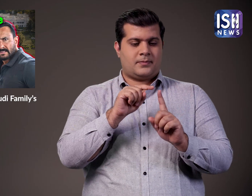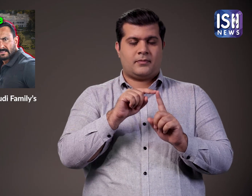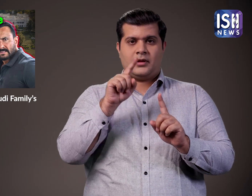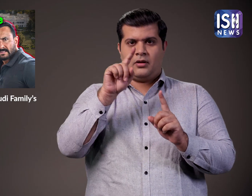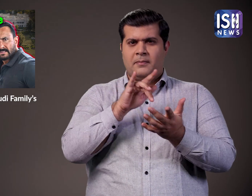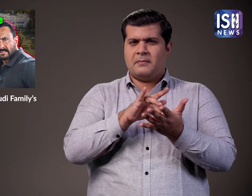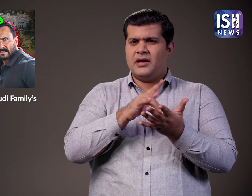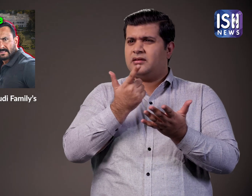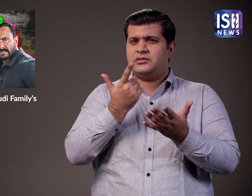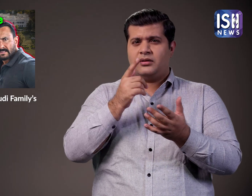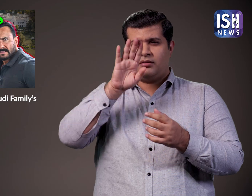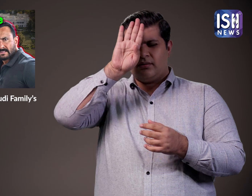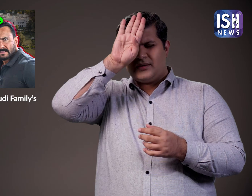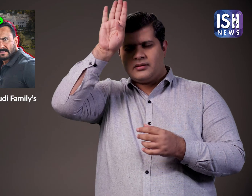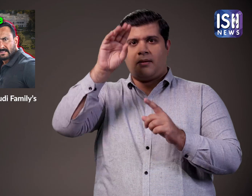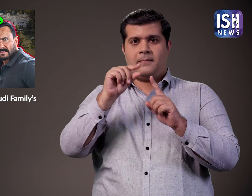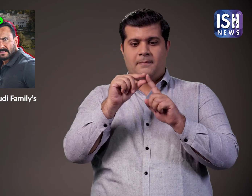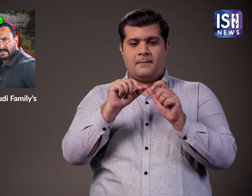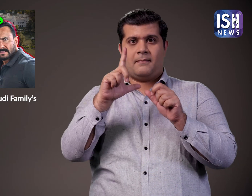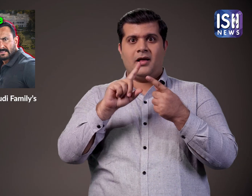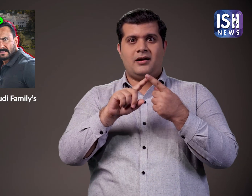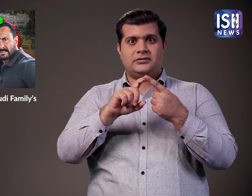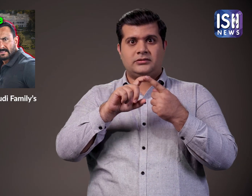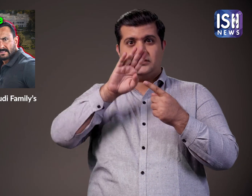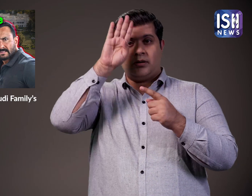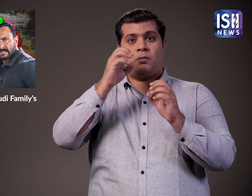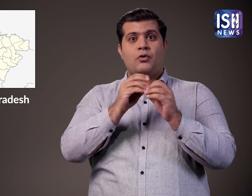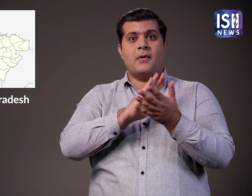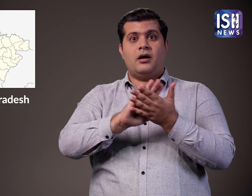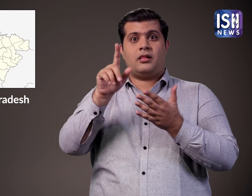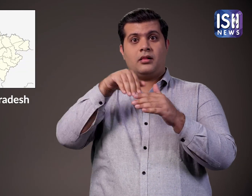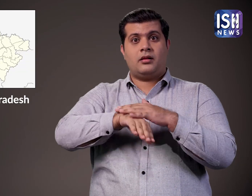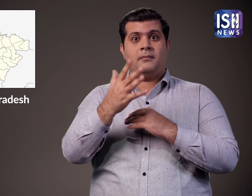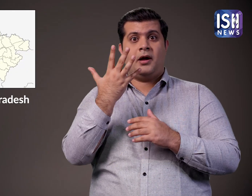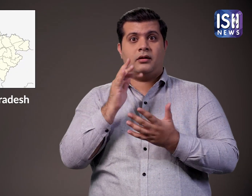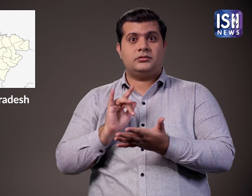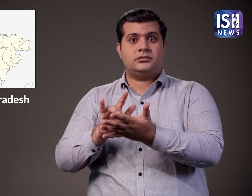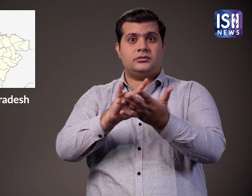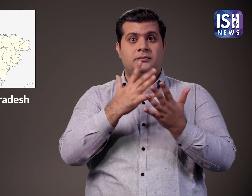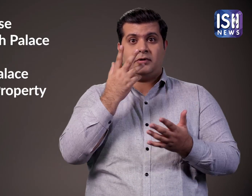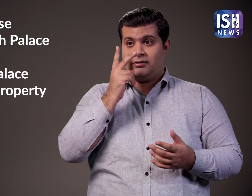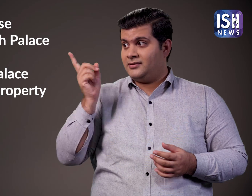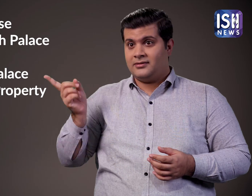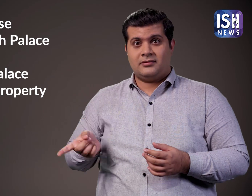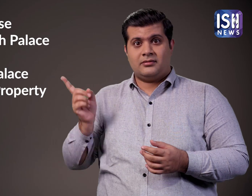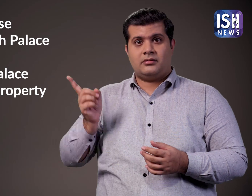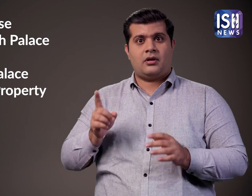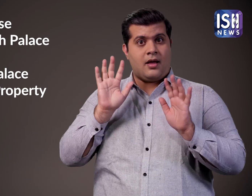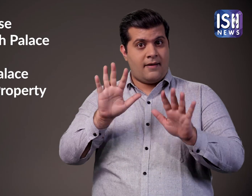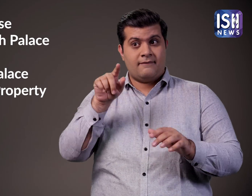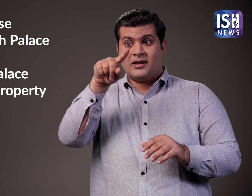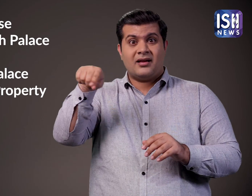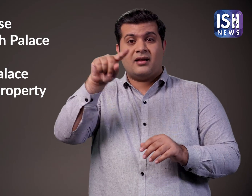There are 5 palaces in Bhopal. These are the names of the palaces.